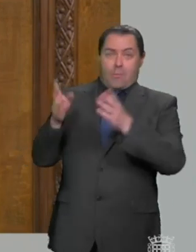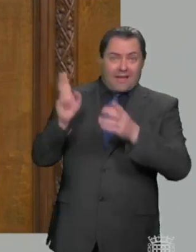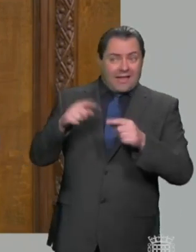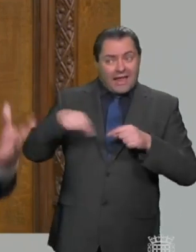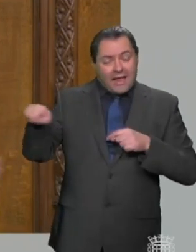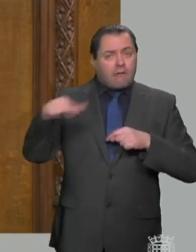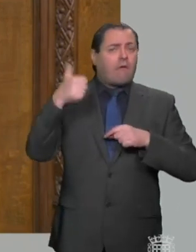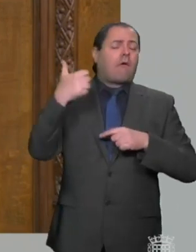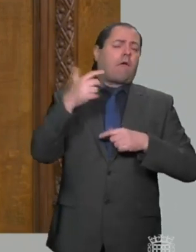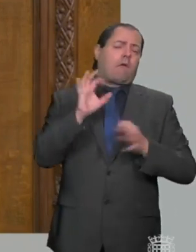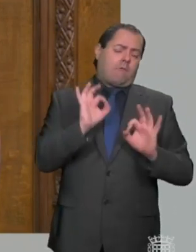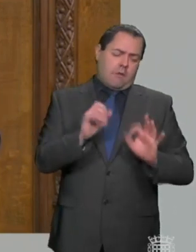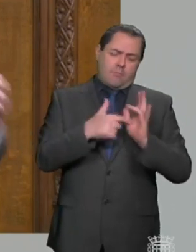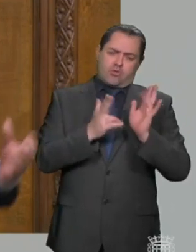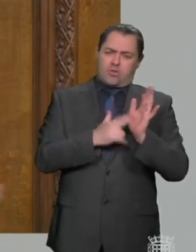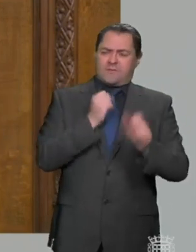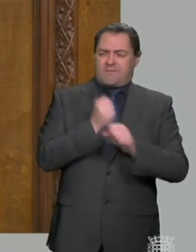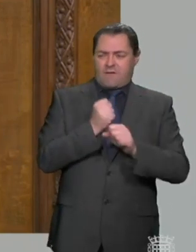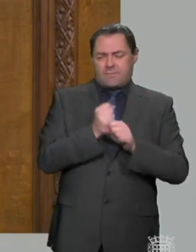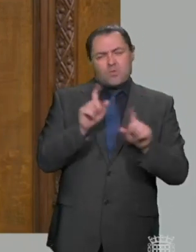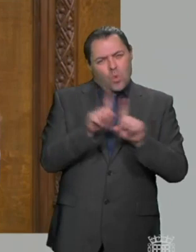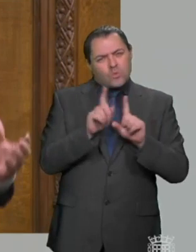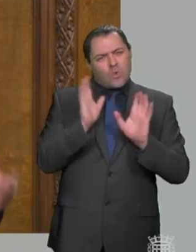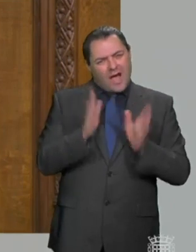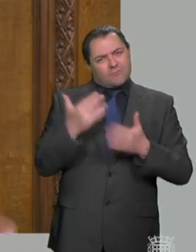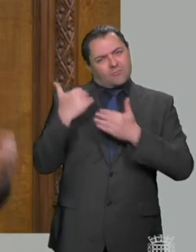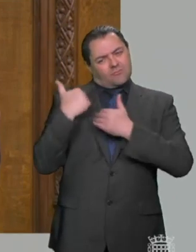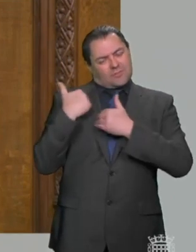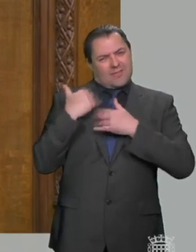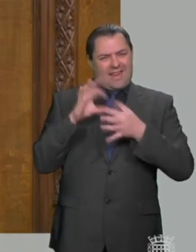As a Conservative Government, we have a particular responsibility to the taxpayer to ensure value for